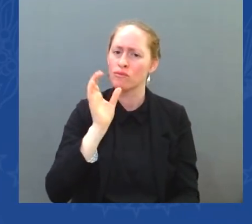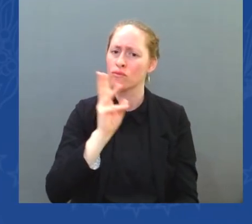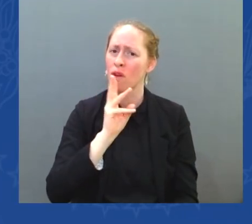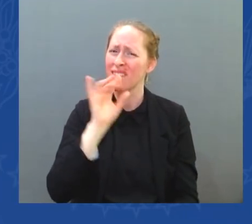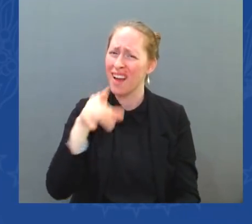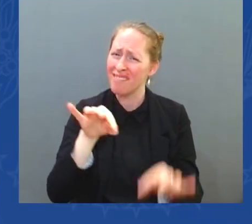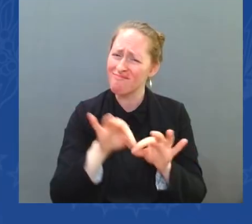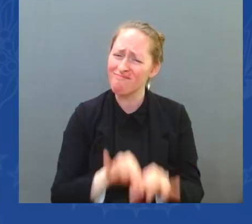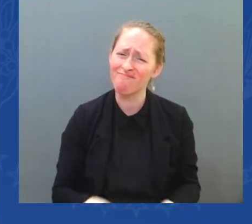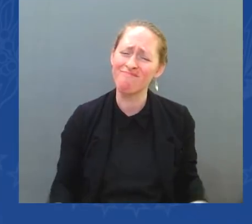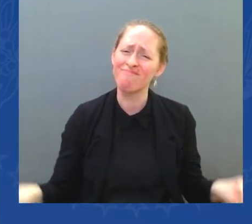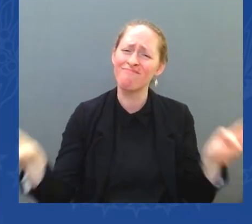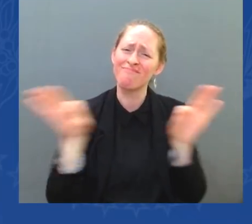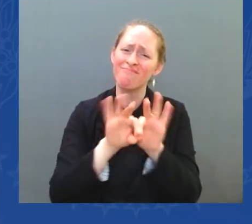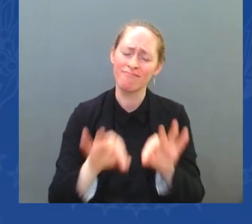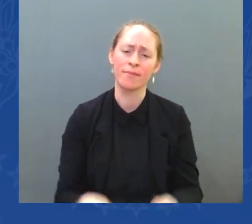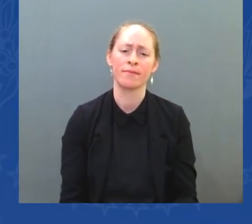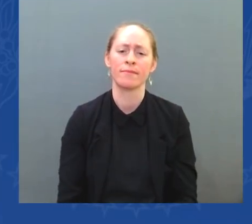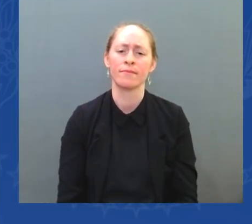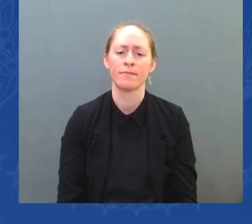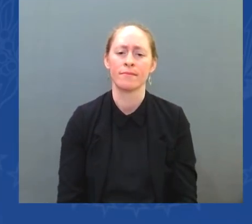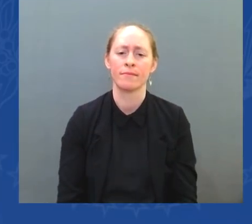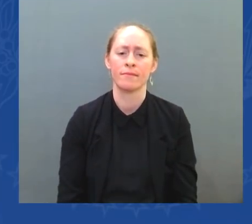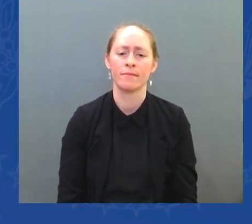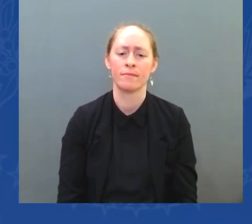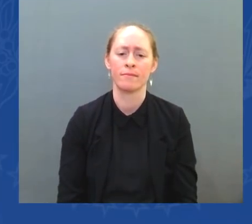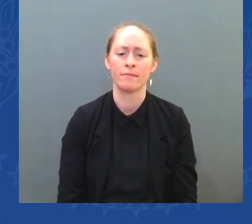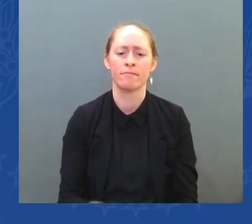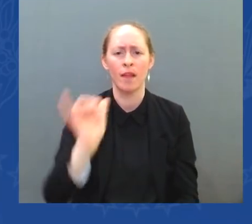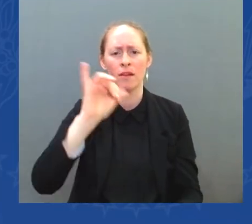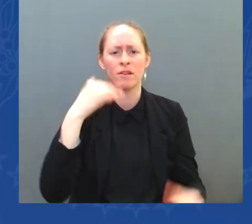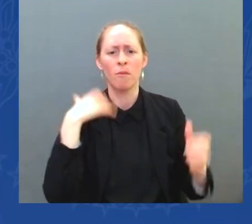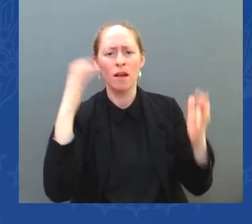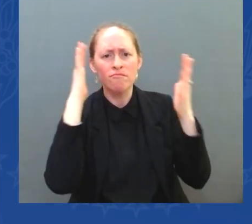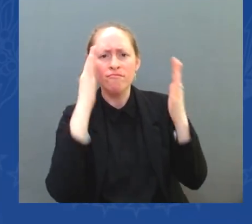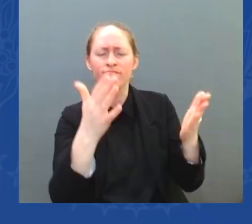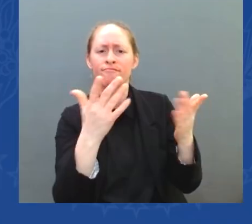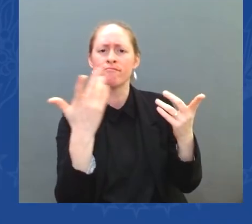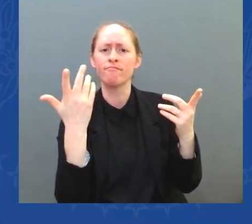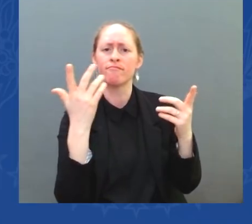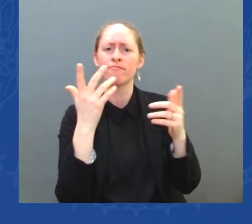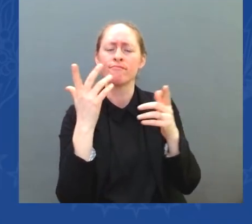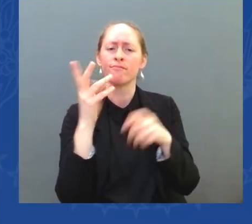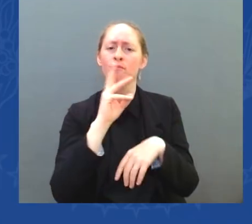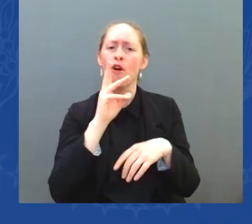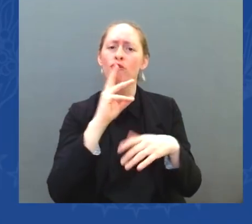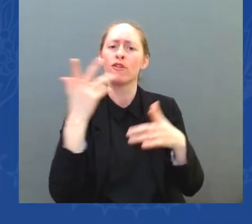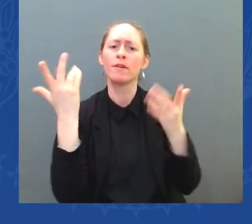including over $700 million for the Lock and Dam project 25 on the Mississippi.